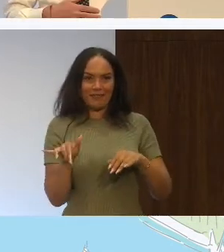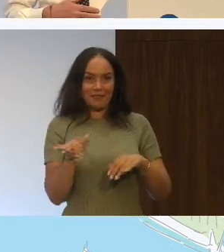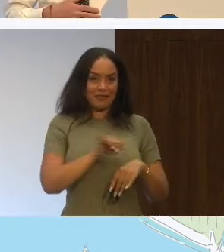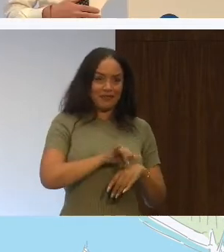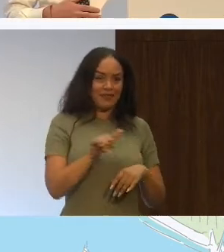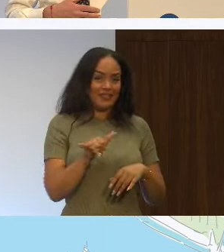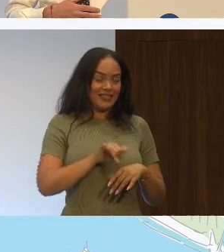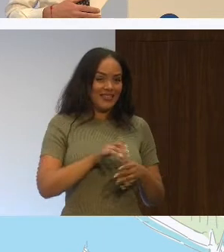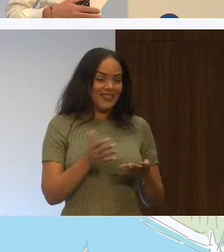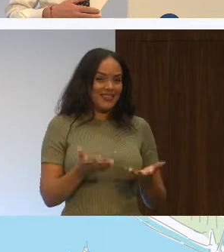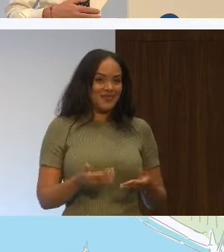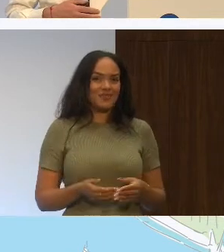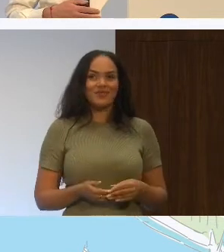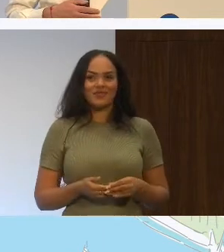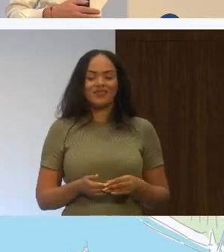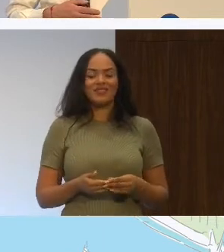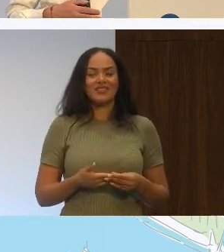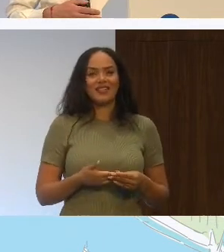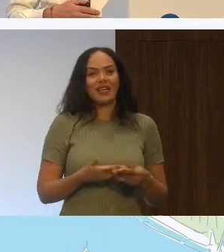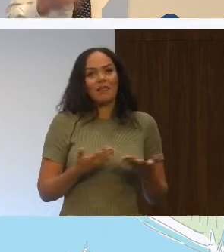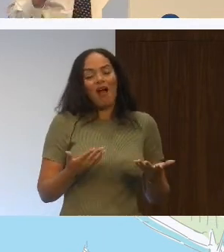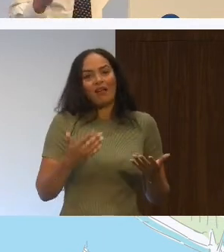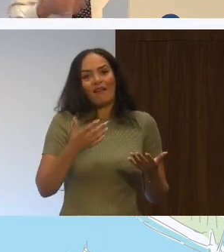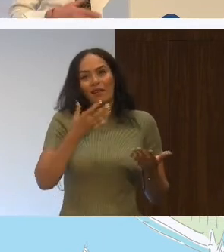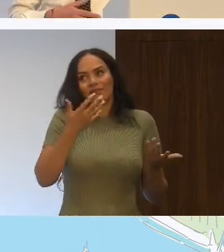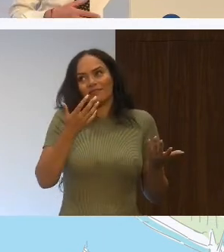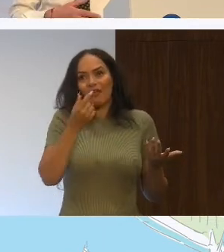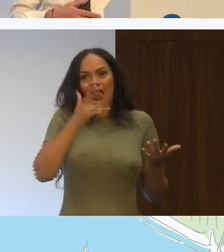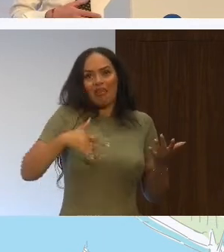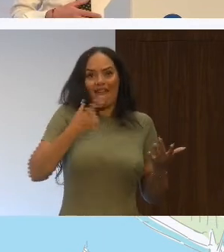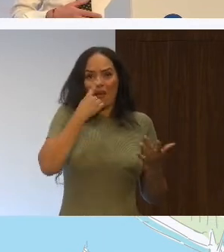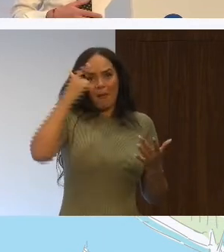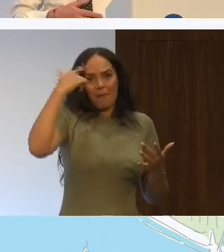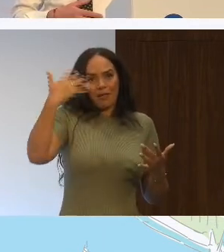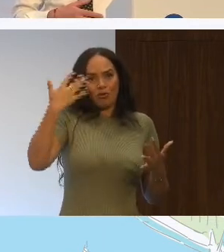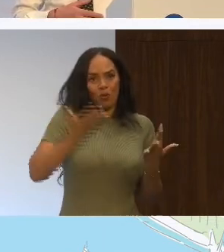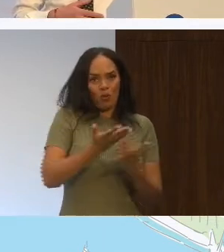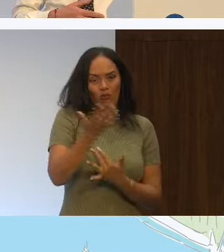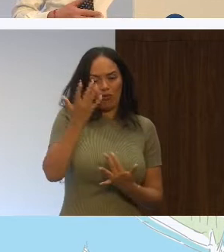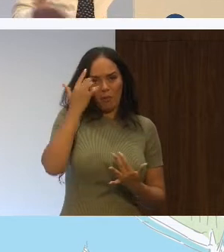unless you are having quite a few migraines, life is really miserable. Then you have to weigh